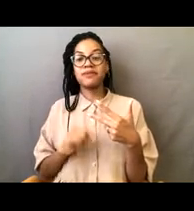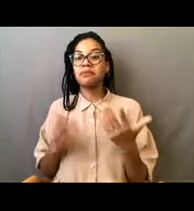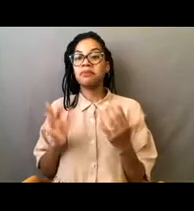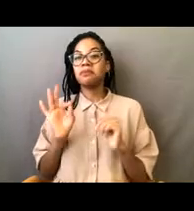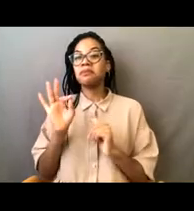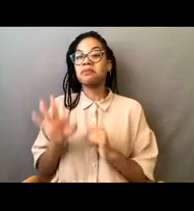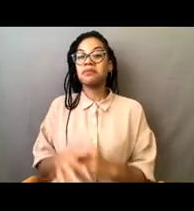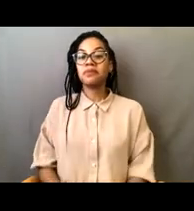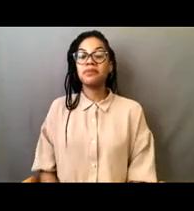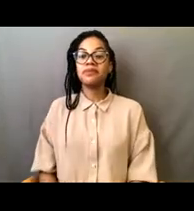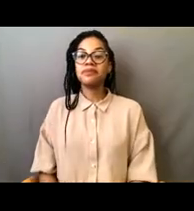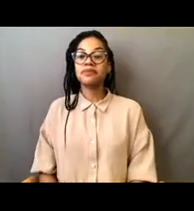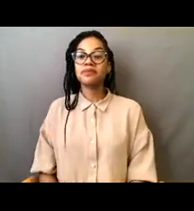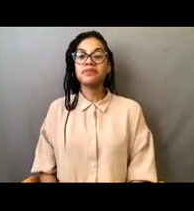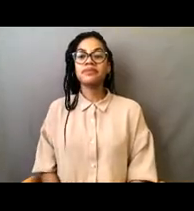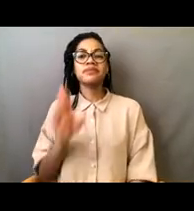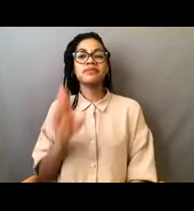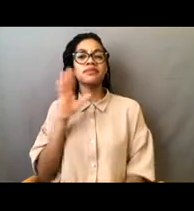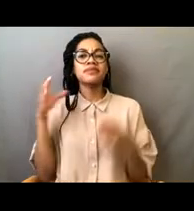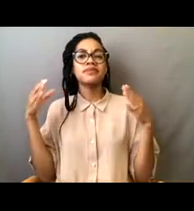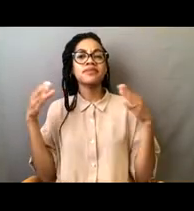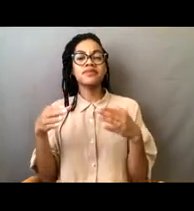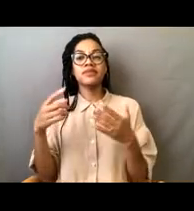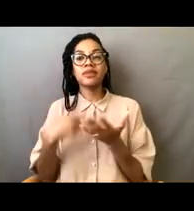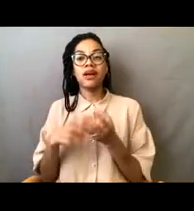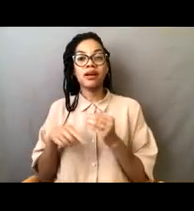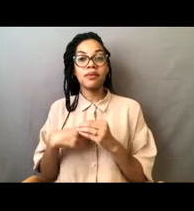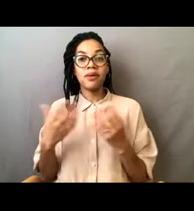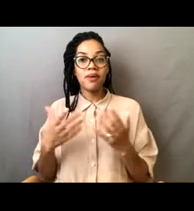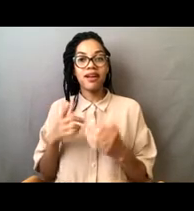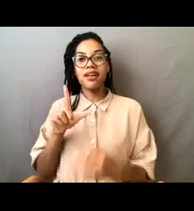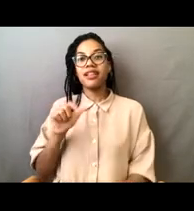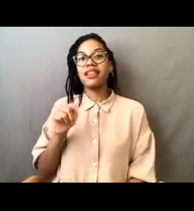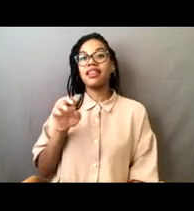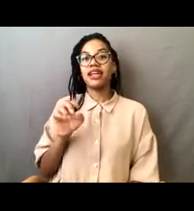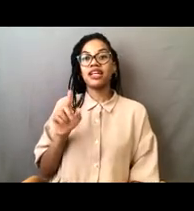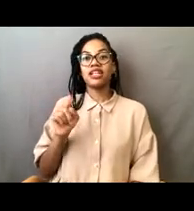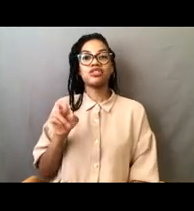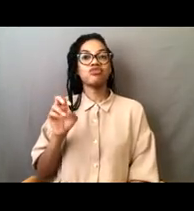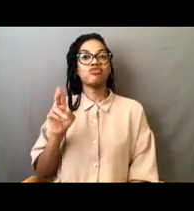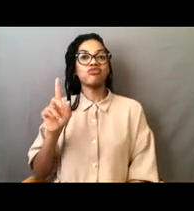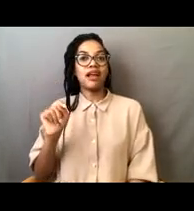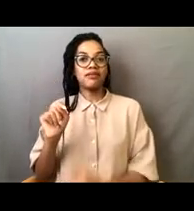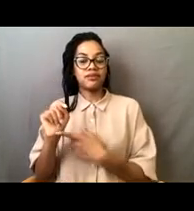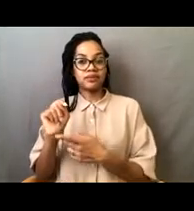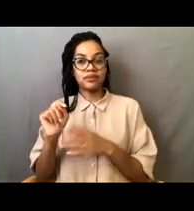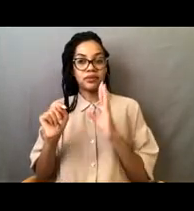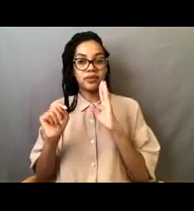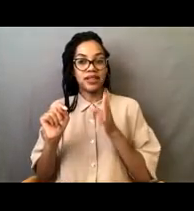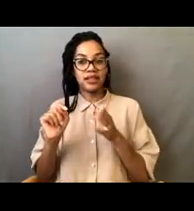But we're going to specifically talk about lake trout. And so I want you all to take a picture, take a look at this picture and in the chat box,